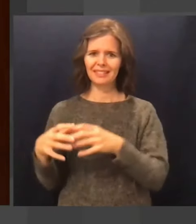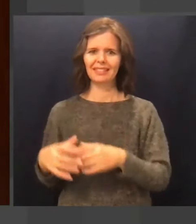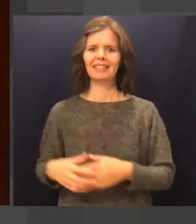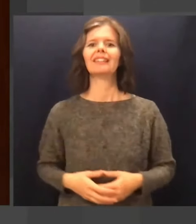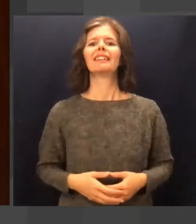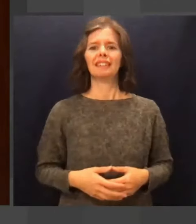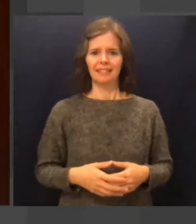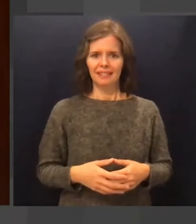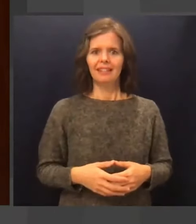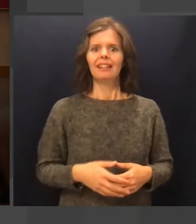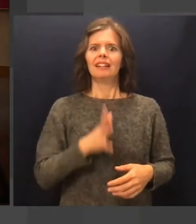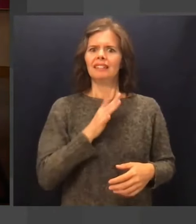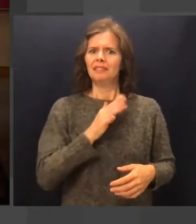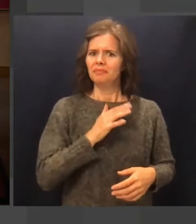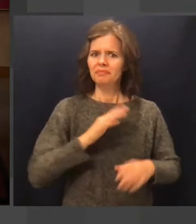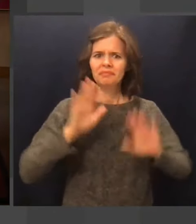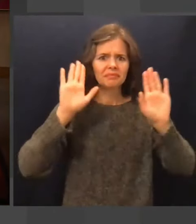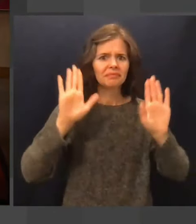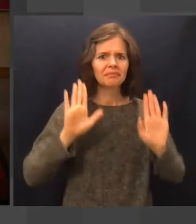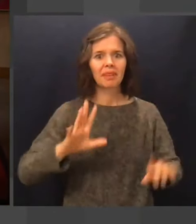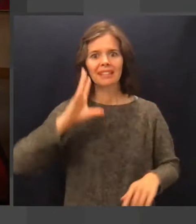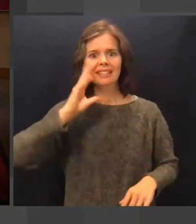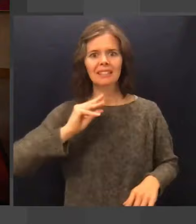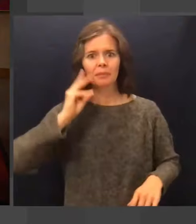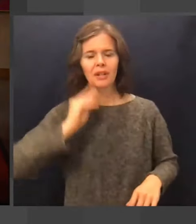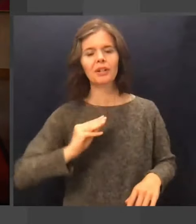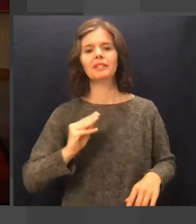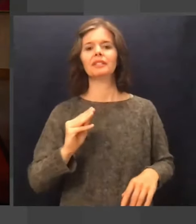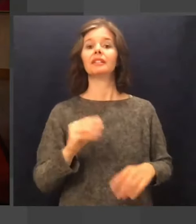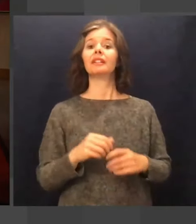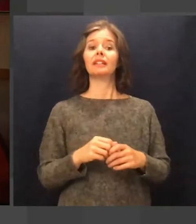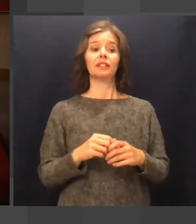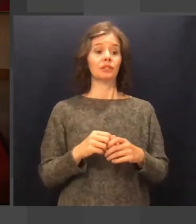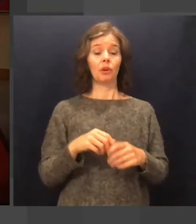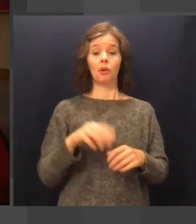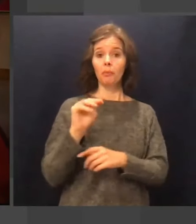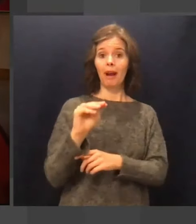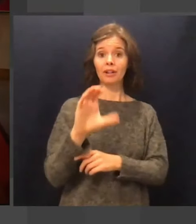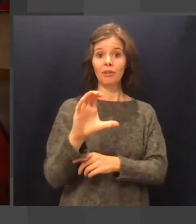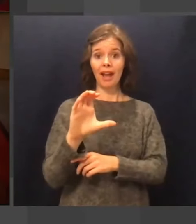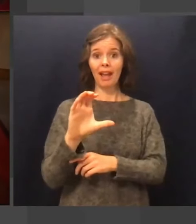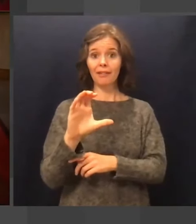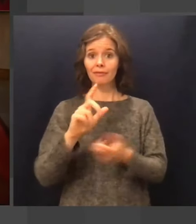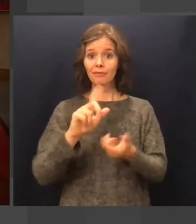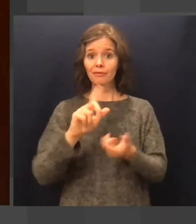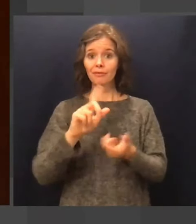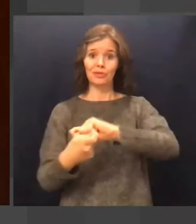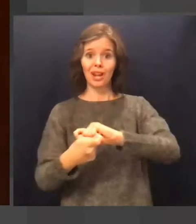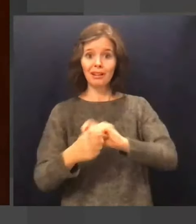EXPERIENCE WHICH IS SO GOOD. SO WE ARE LIKE UPDATING THE HIGHEST HIGHS OF MINECRAFT WITH